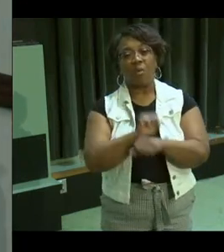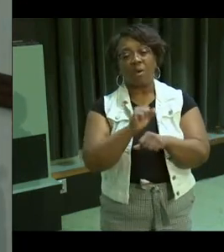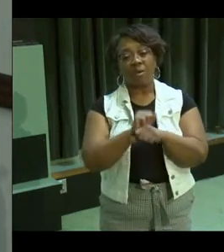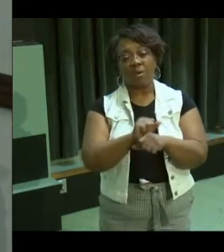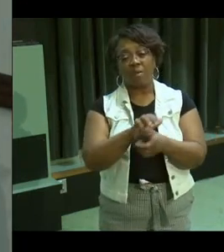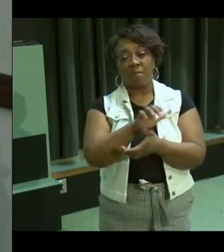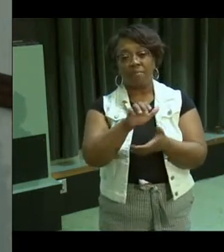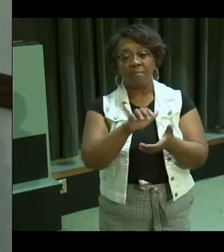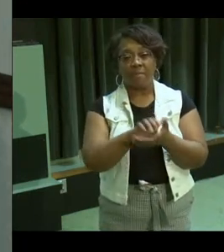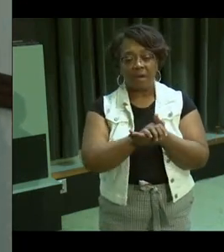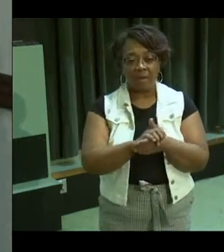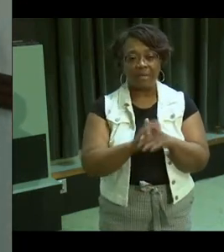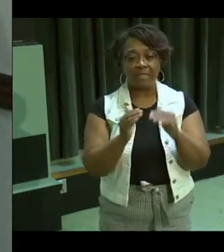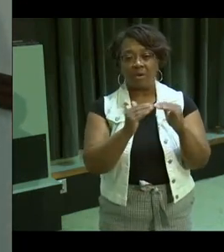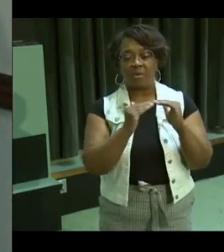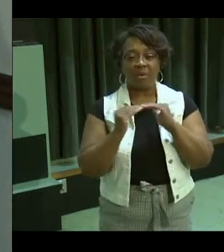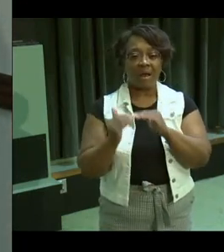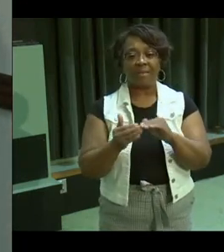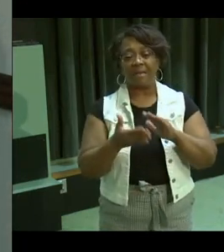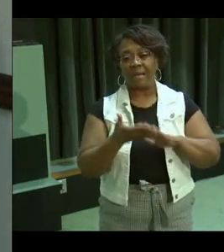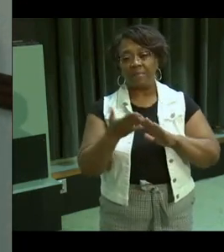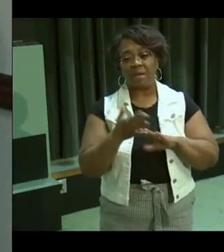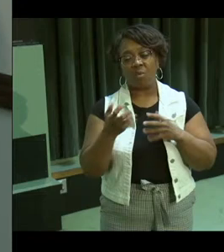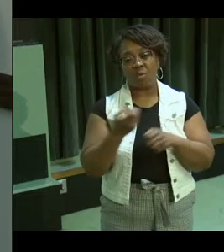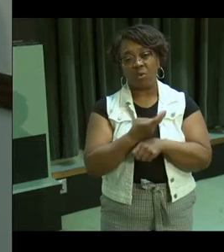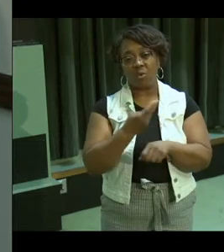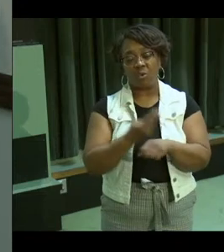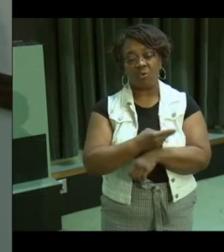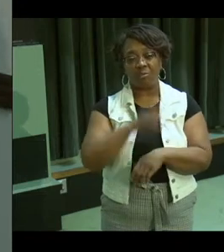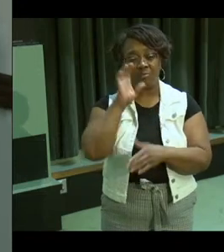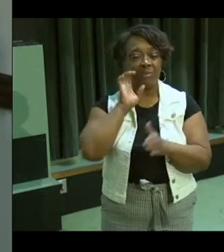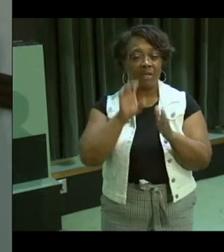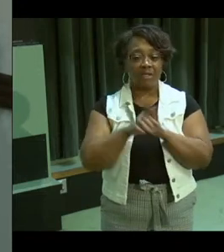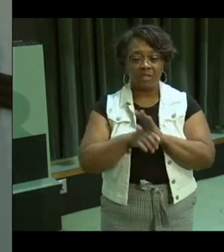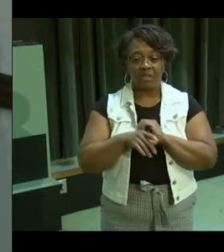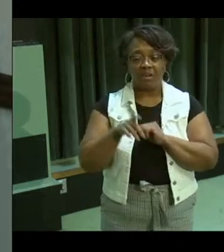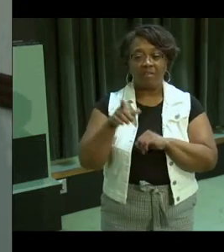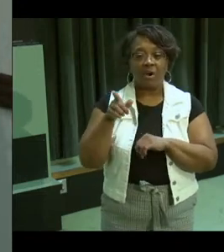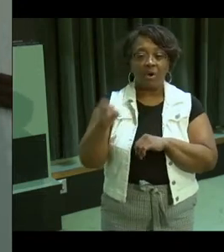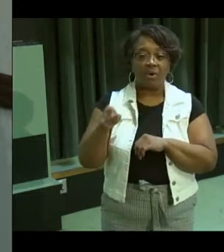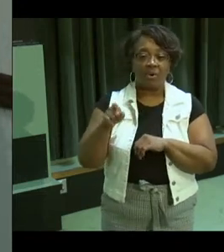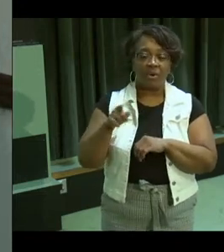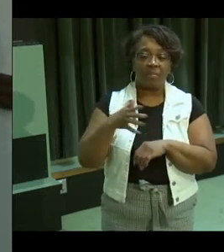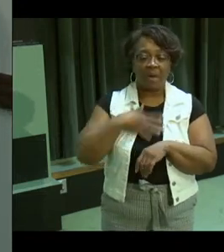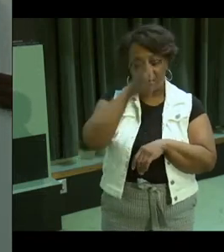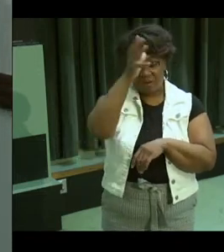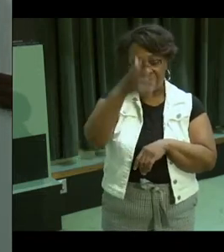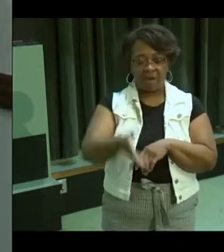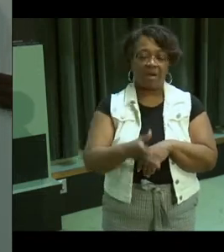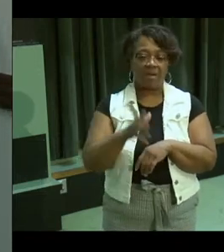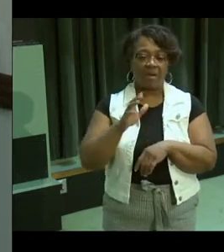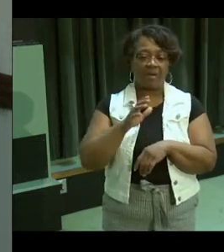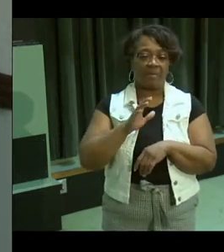the marriage equality campaign, they wanted to use pictures of her and my grandfather at their